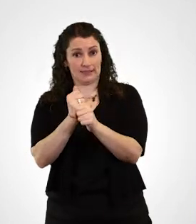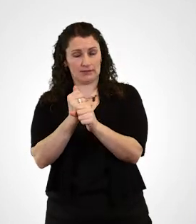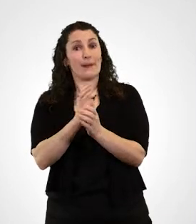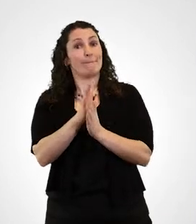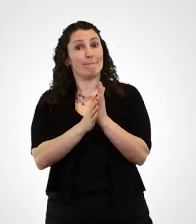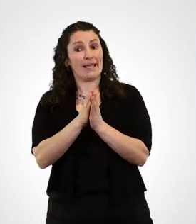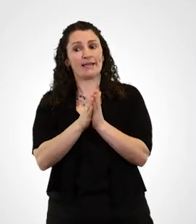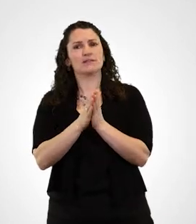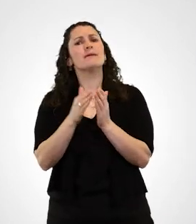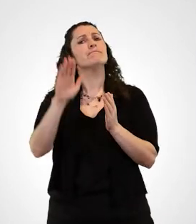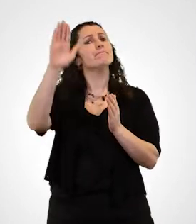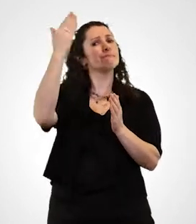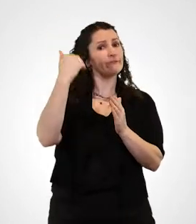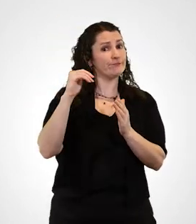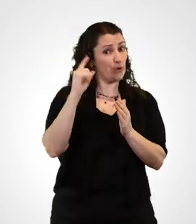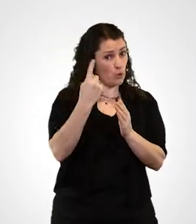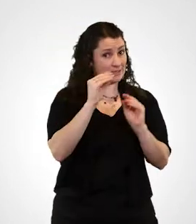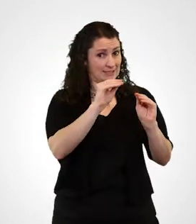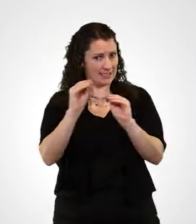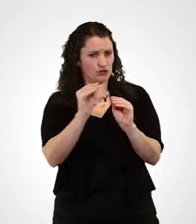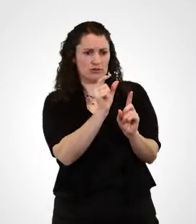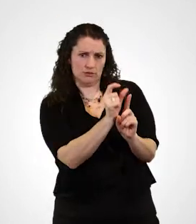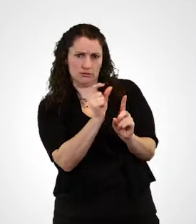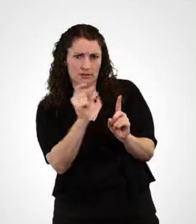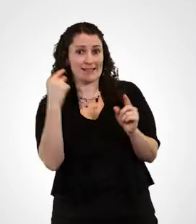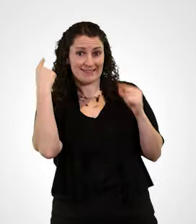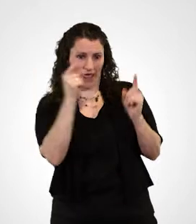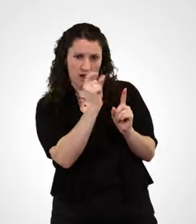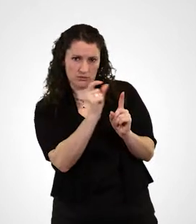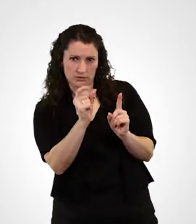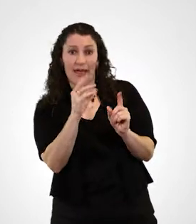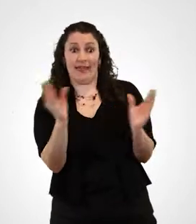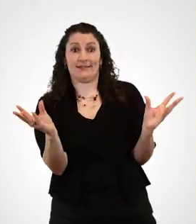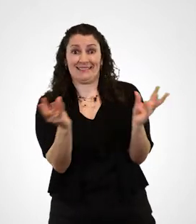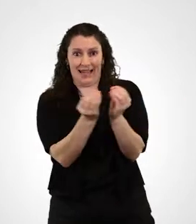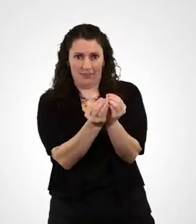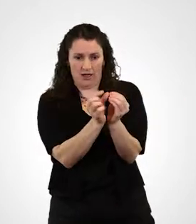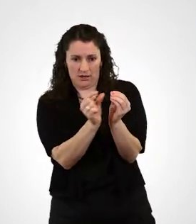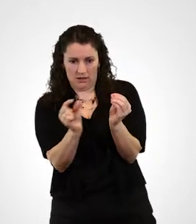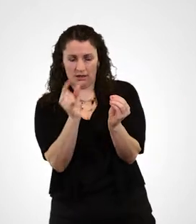to blend sounds so that they can read words. And so what we do is we'll have a picture,